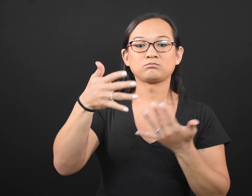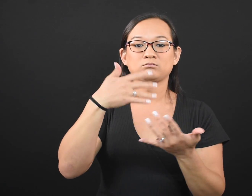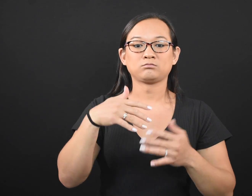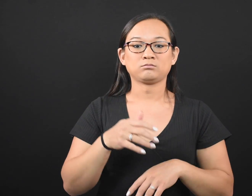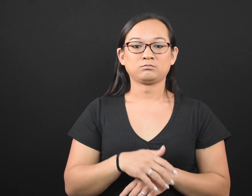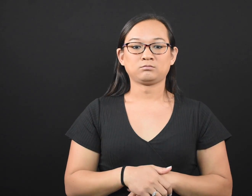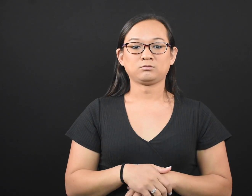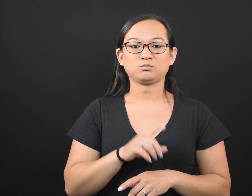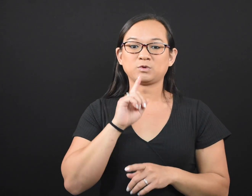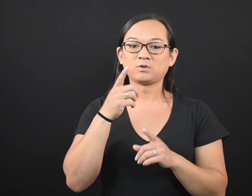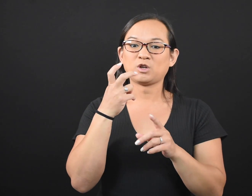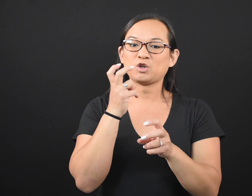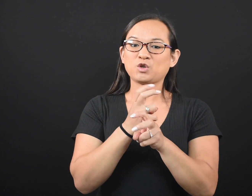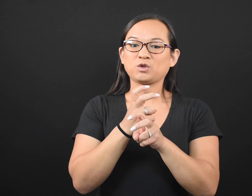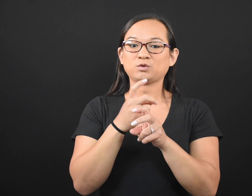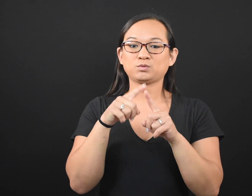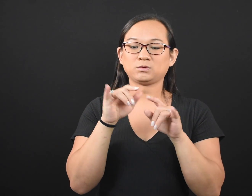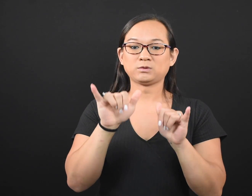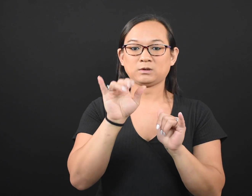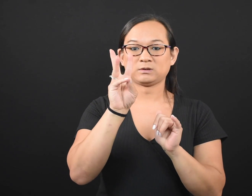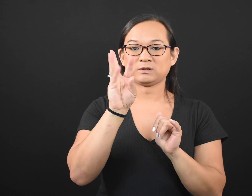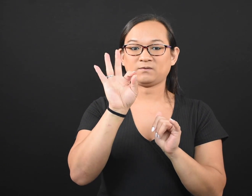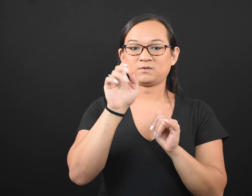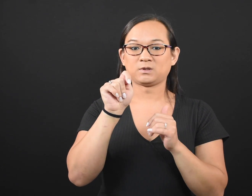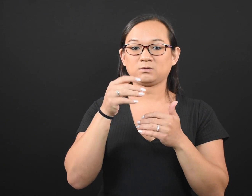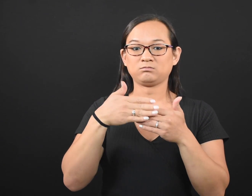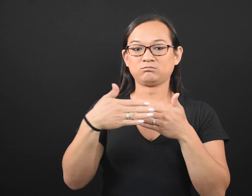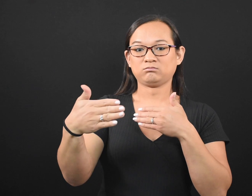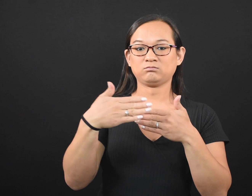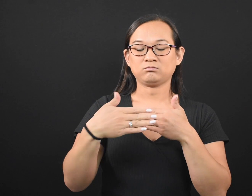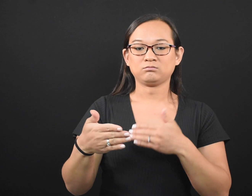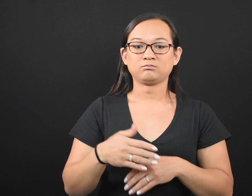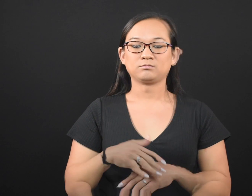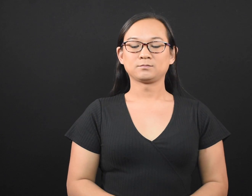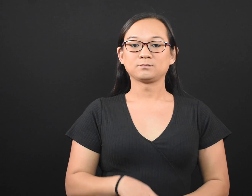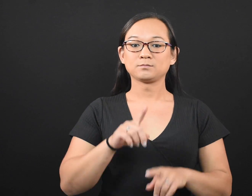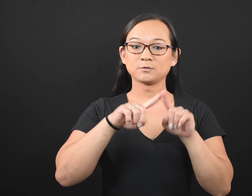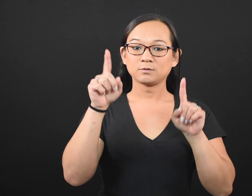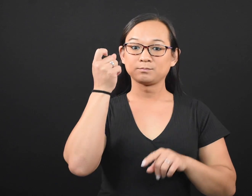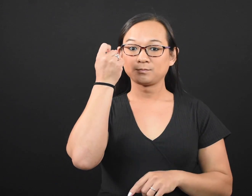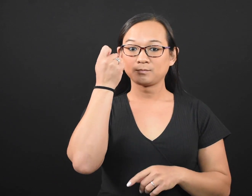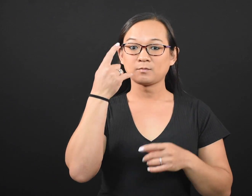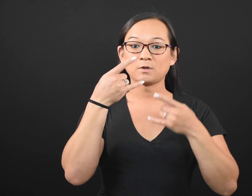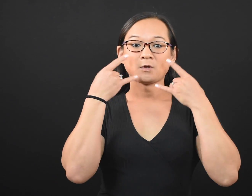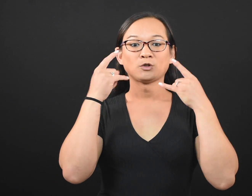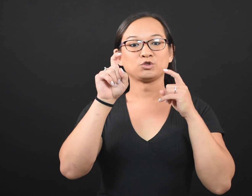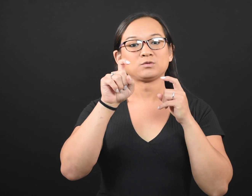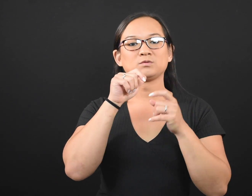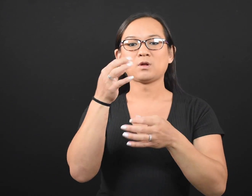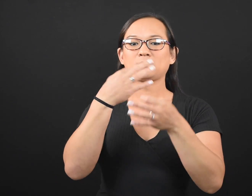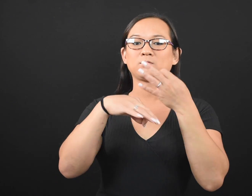CDC recommends children 2 years of age and older wear a mask in public settings or when around